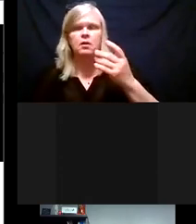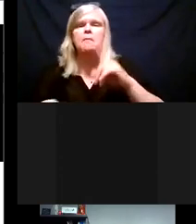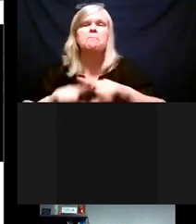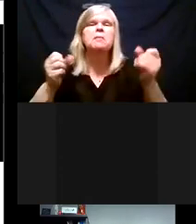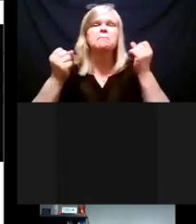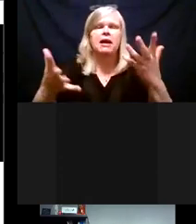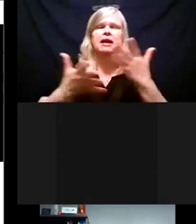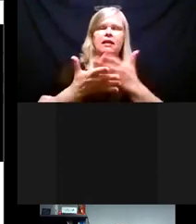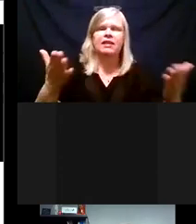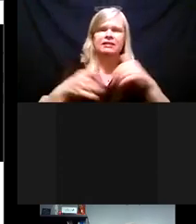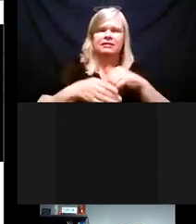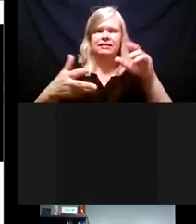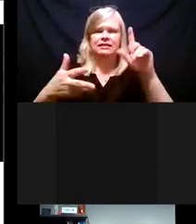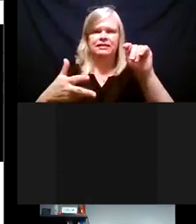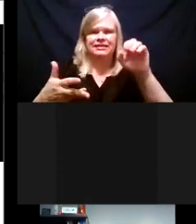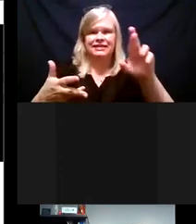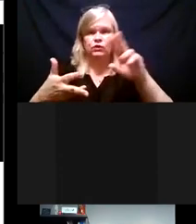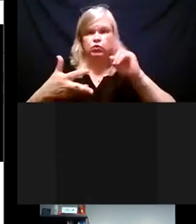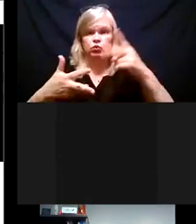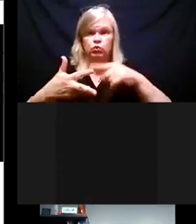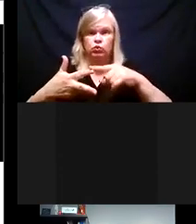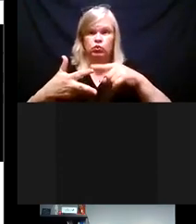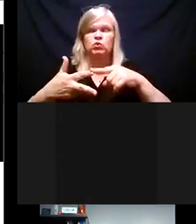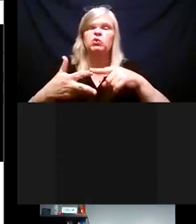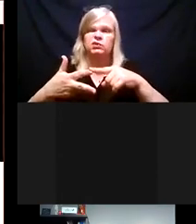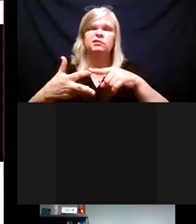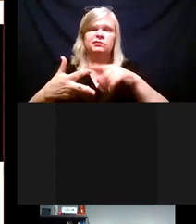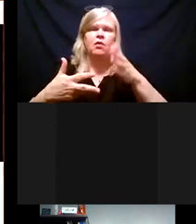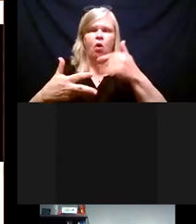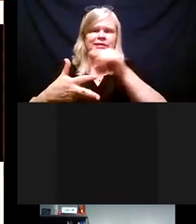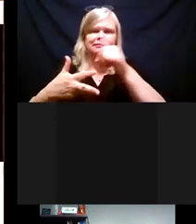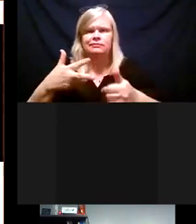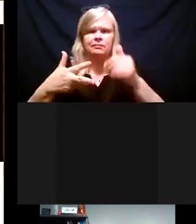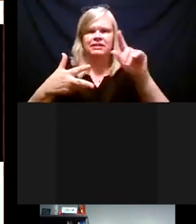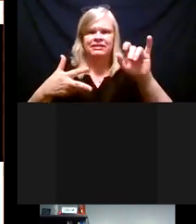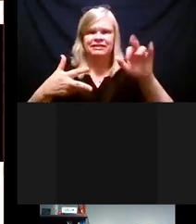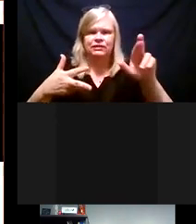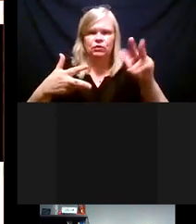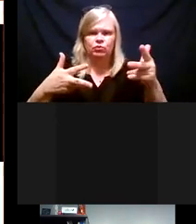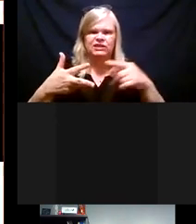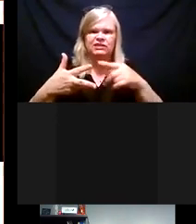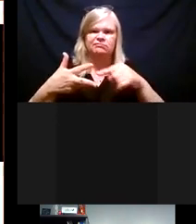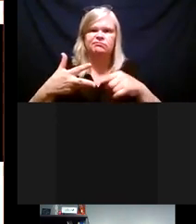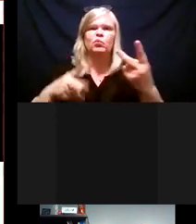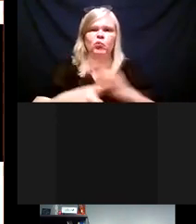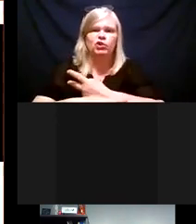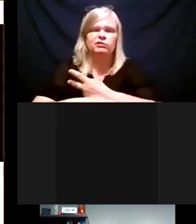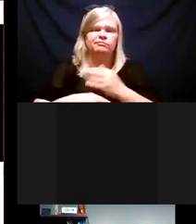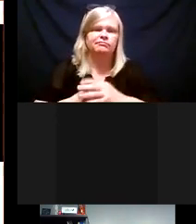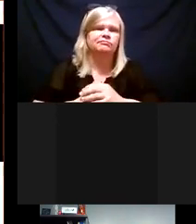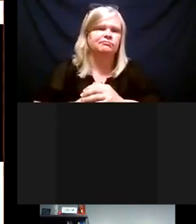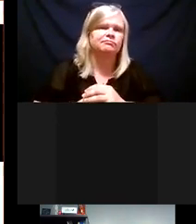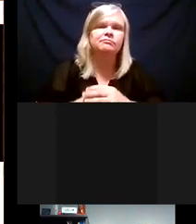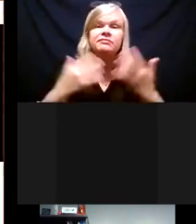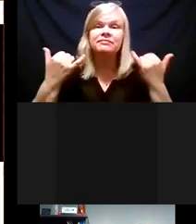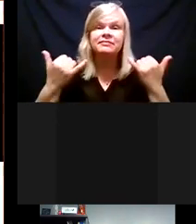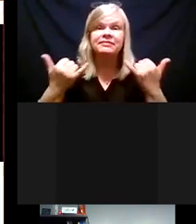BE A TIER III CRIME. WE'VE HAD QUESTIONS IN THE CHAT